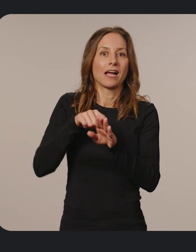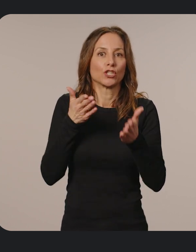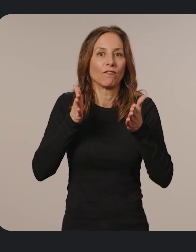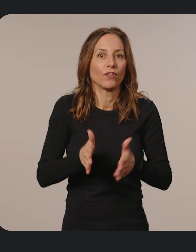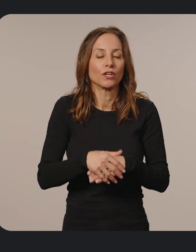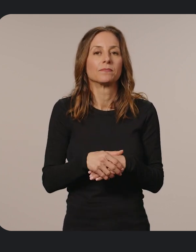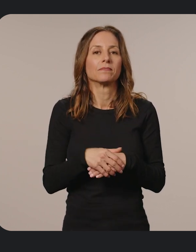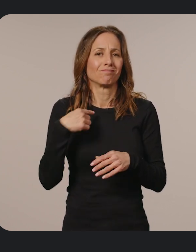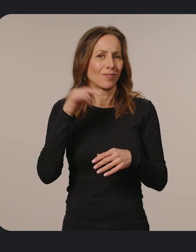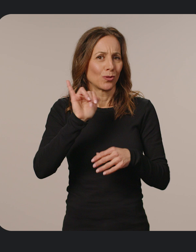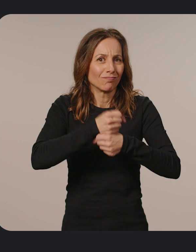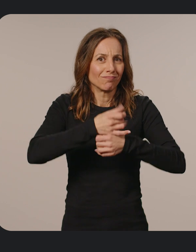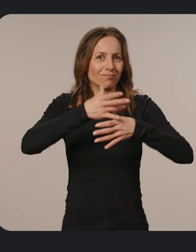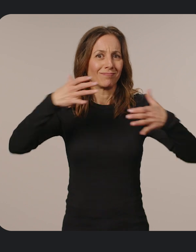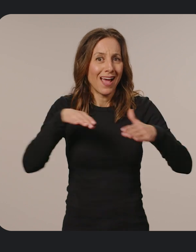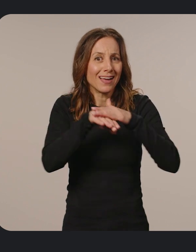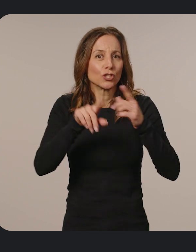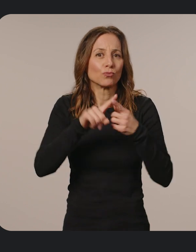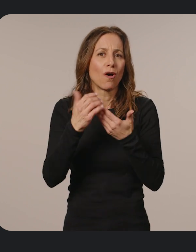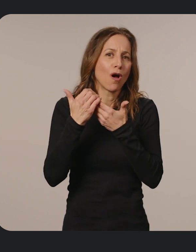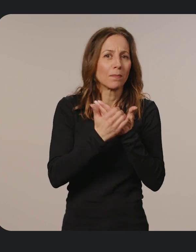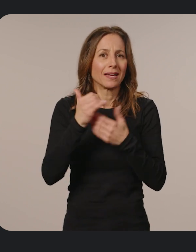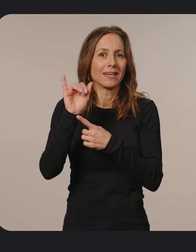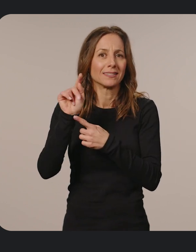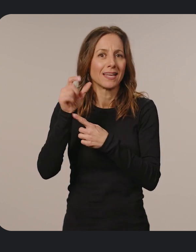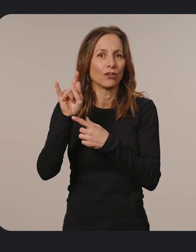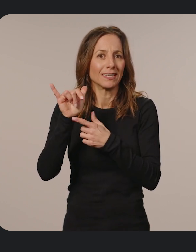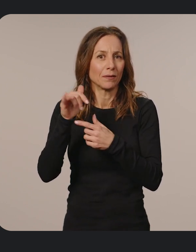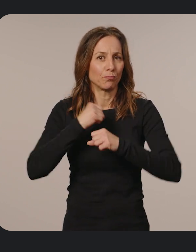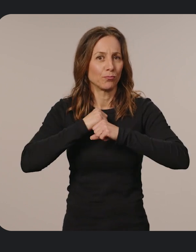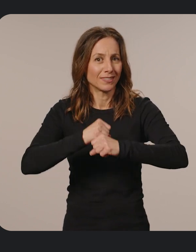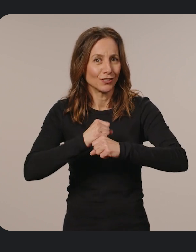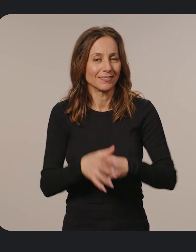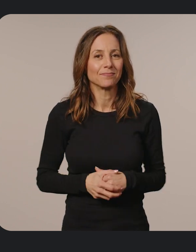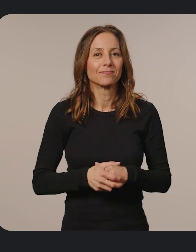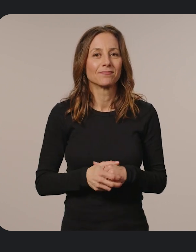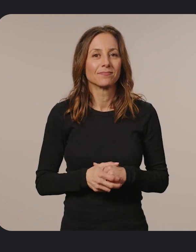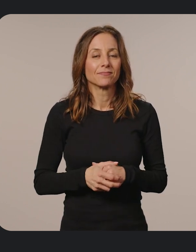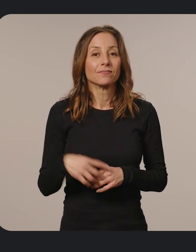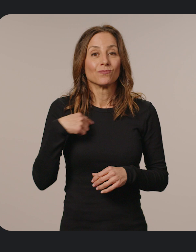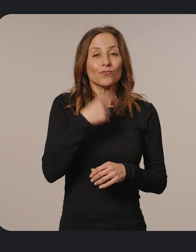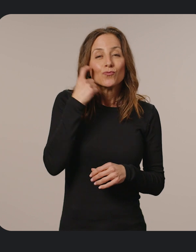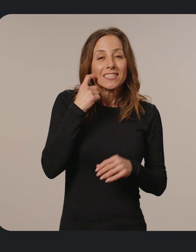an API in a backend server, we are also expanding access to automatic integrity protection.